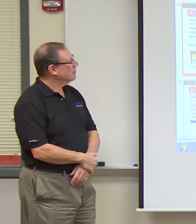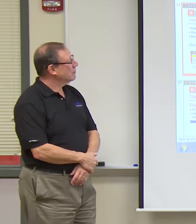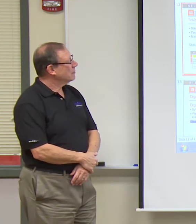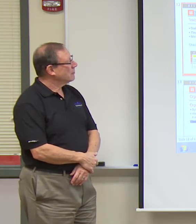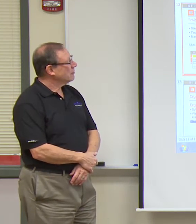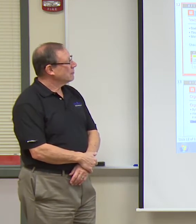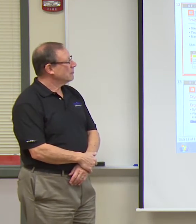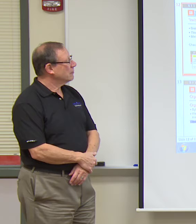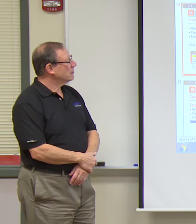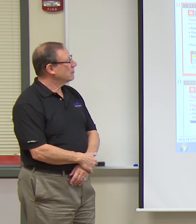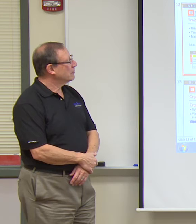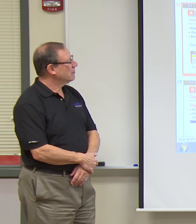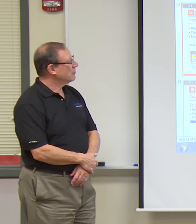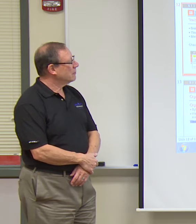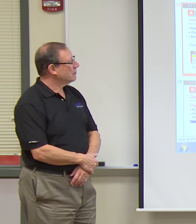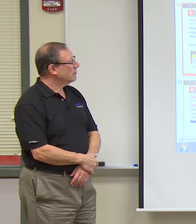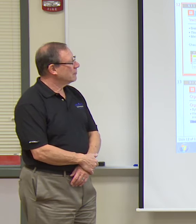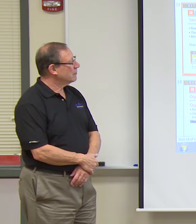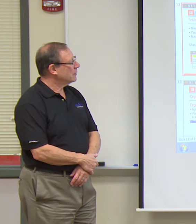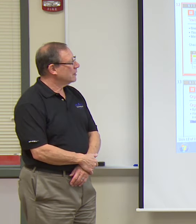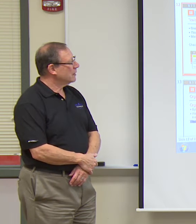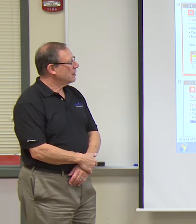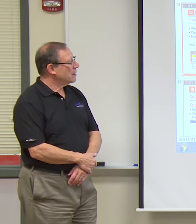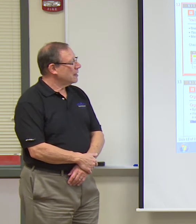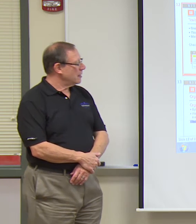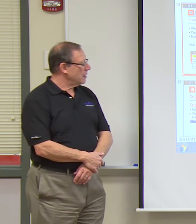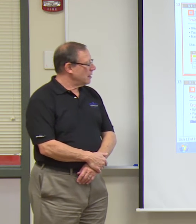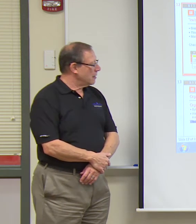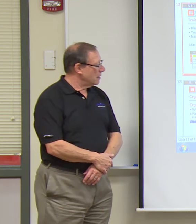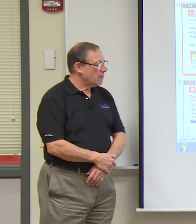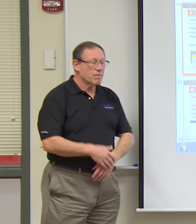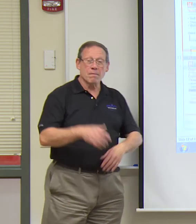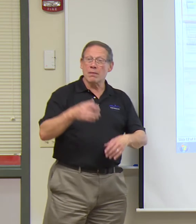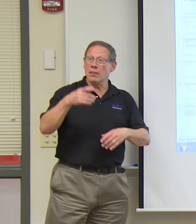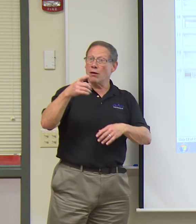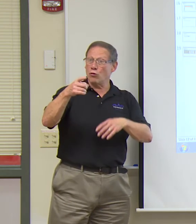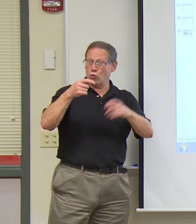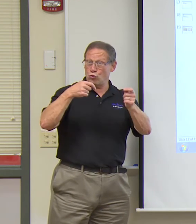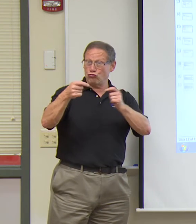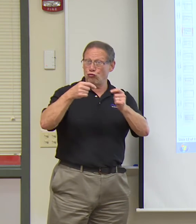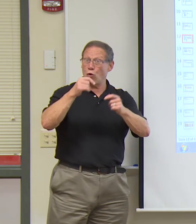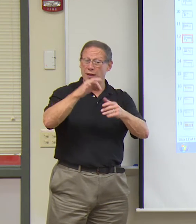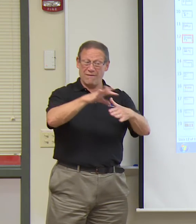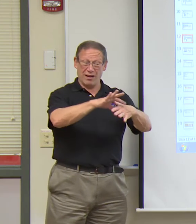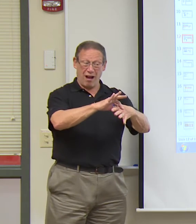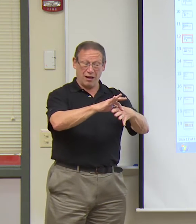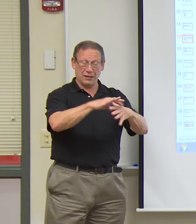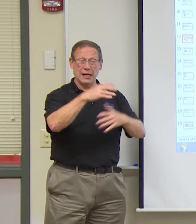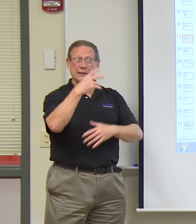There's also, whether or not you want to make content visible or invisible for your students.